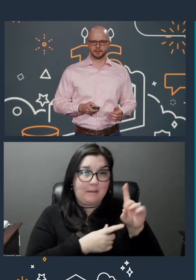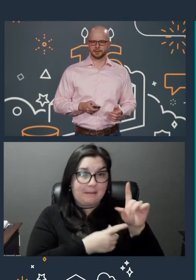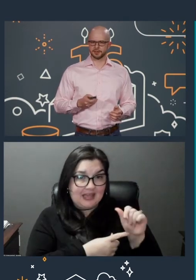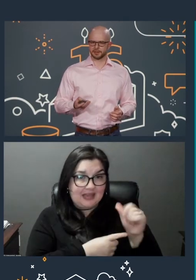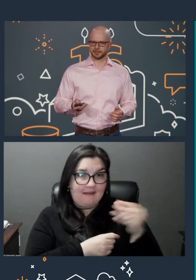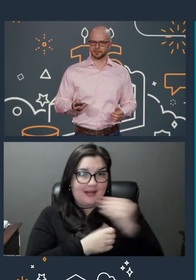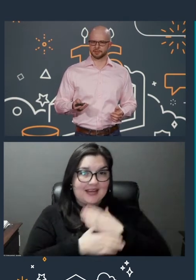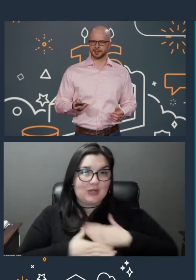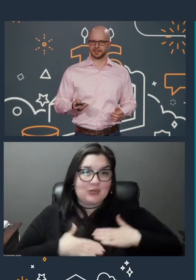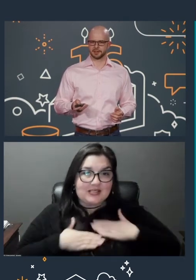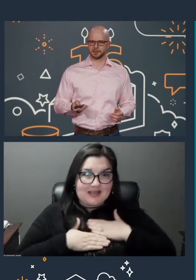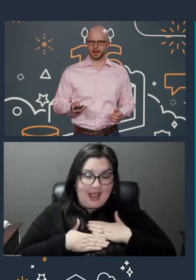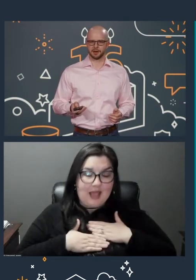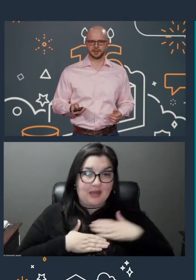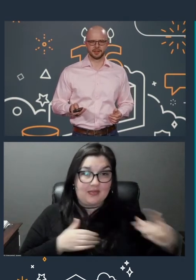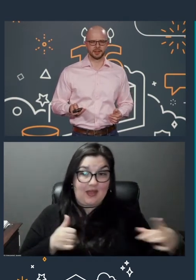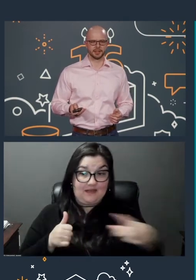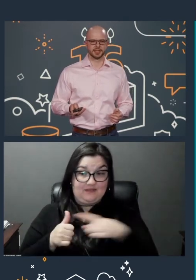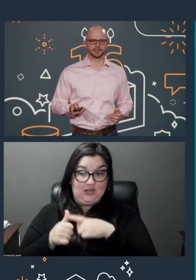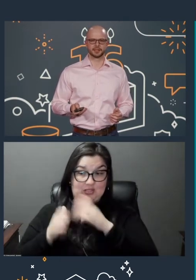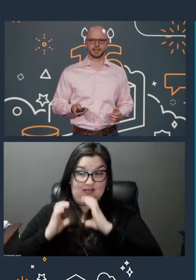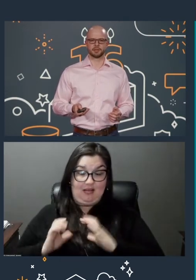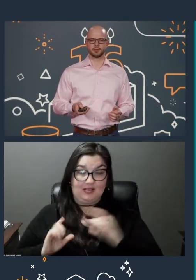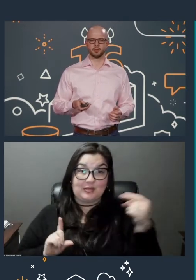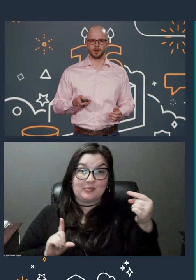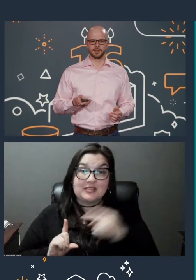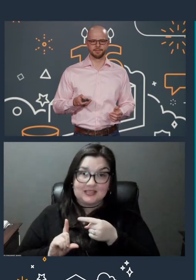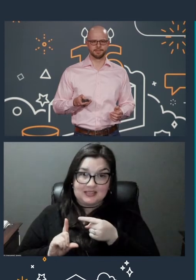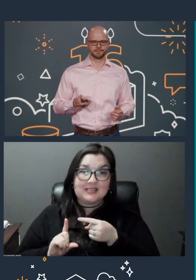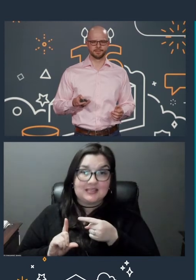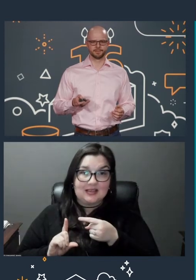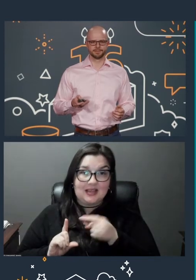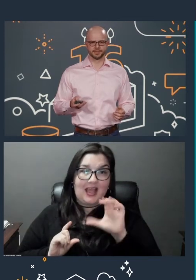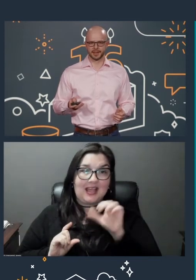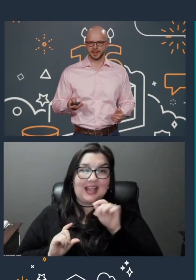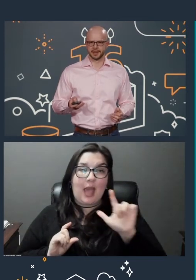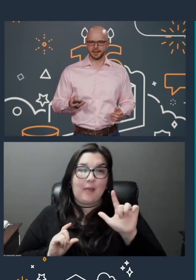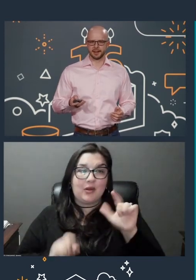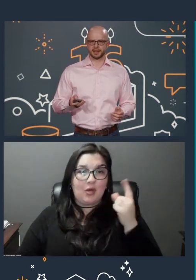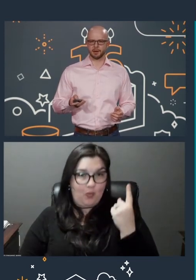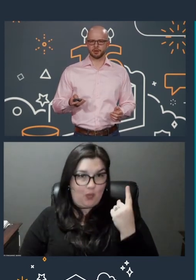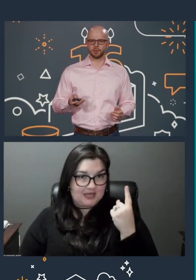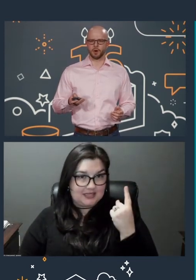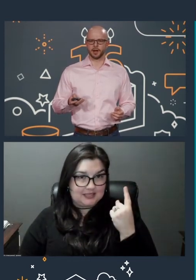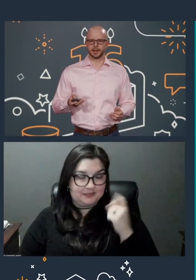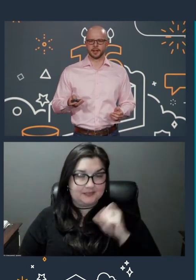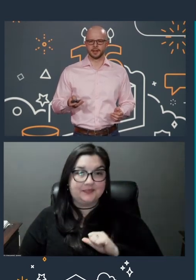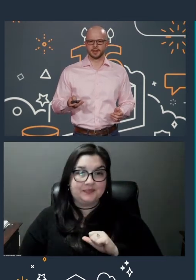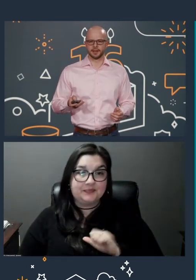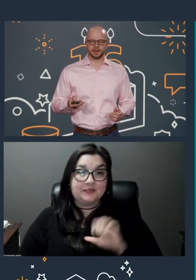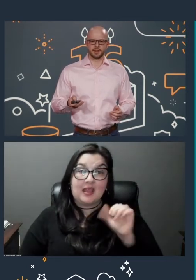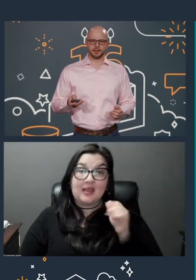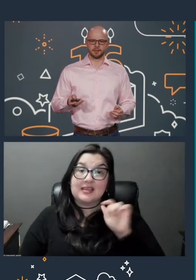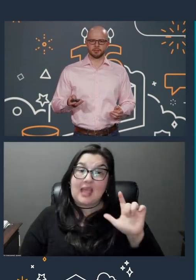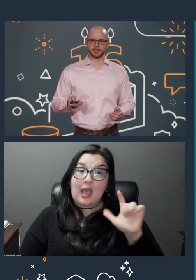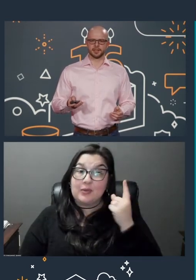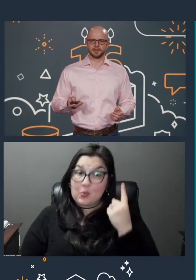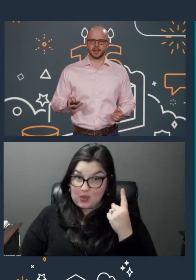So the first customer I'm gonna tell you about is Capital One. Now Capital One believed